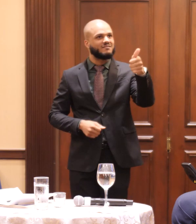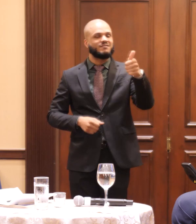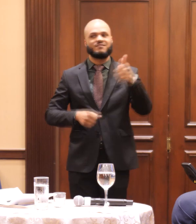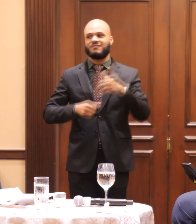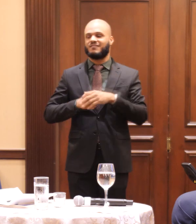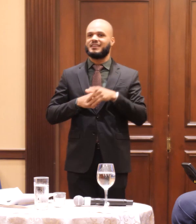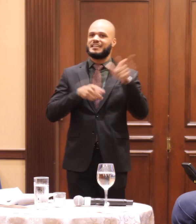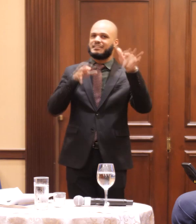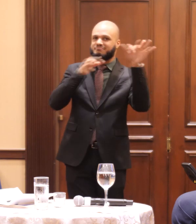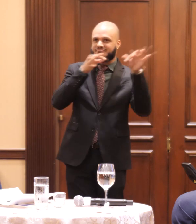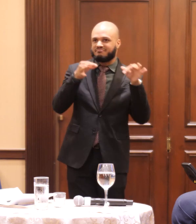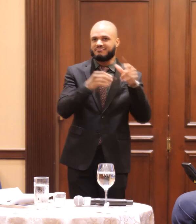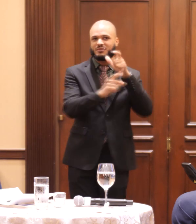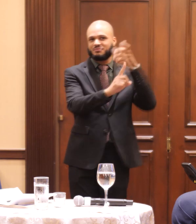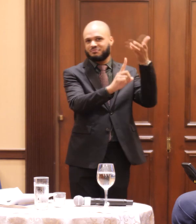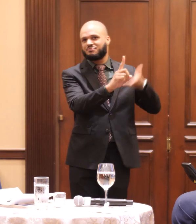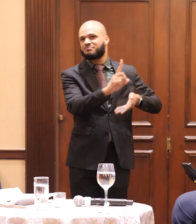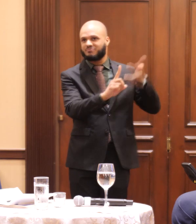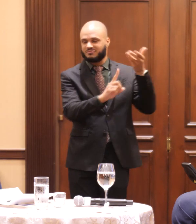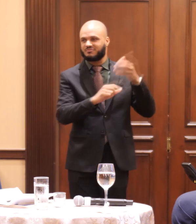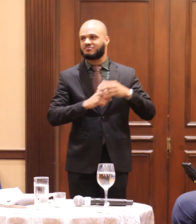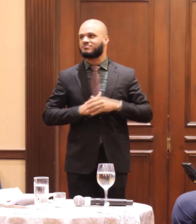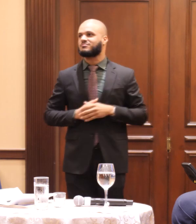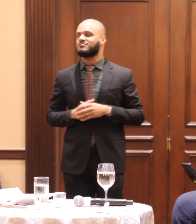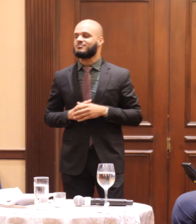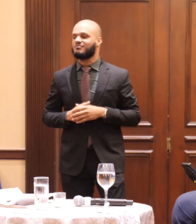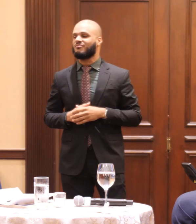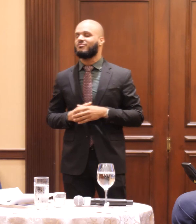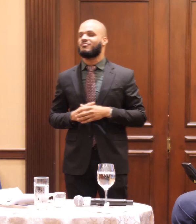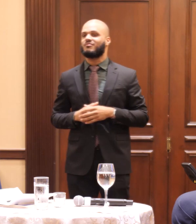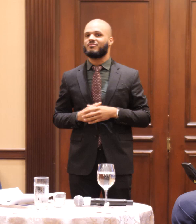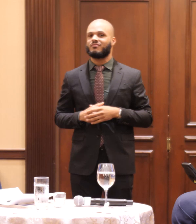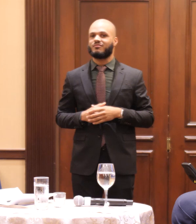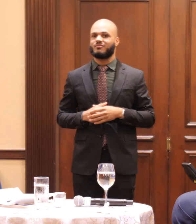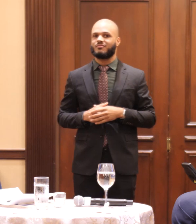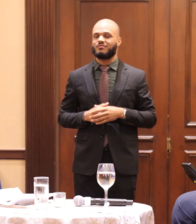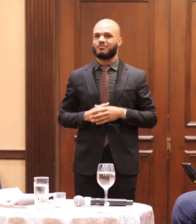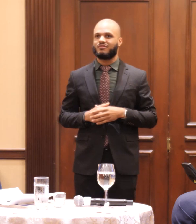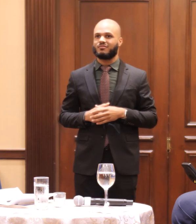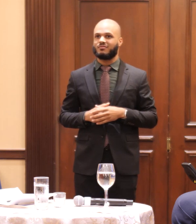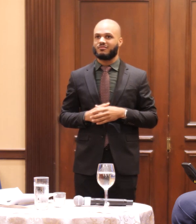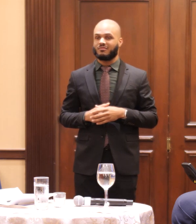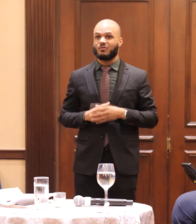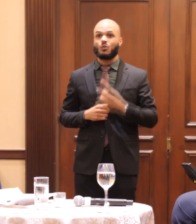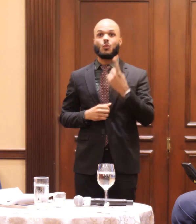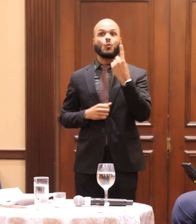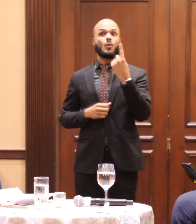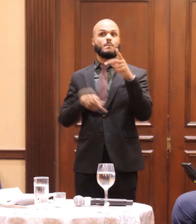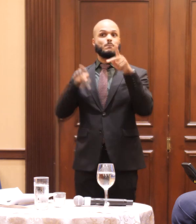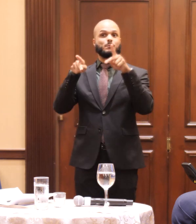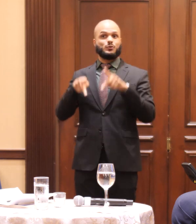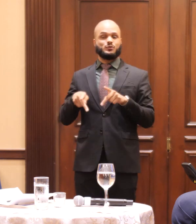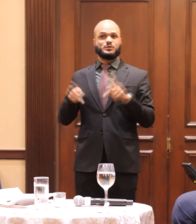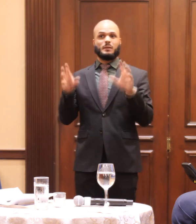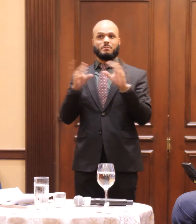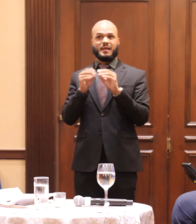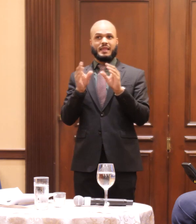background. And then he was queried by one of the people at the meeting of how many lawyers do you